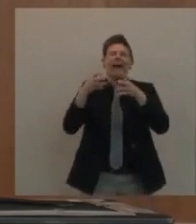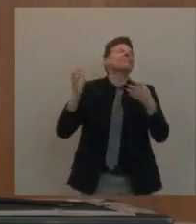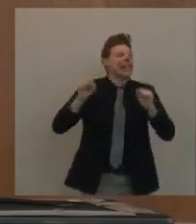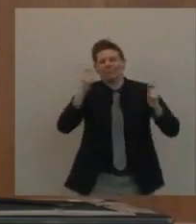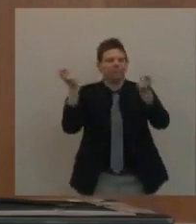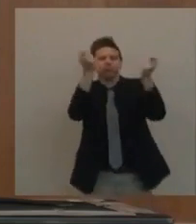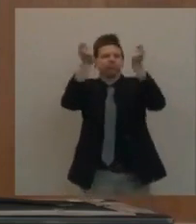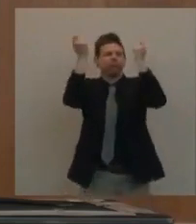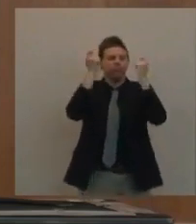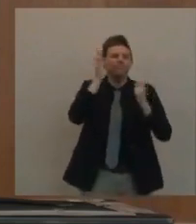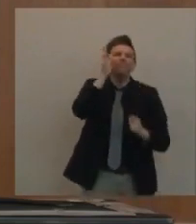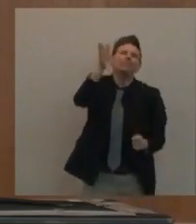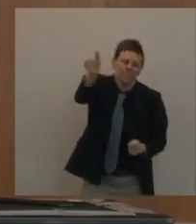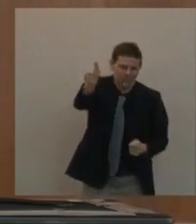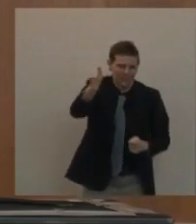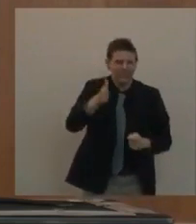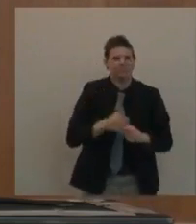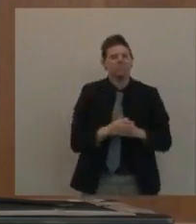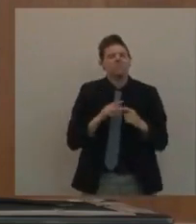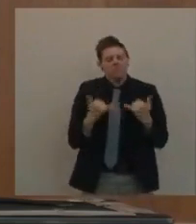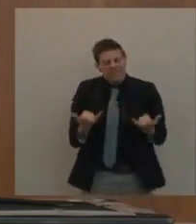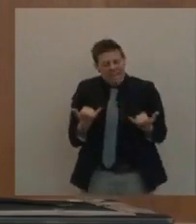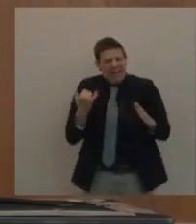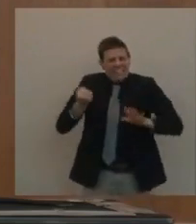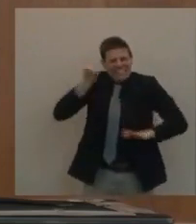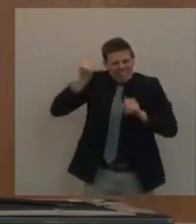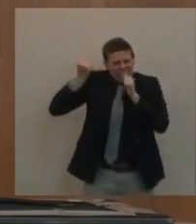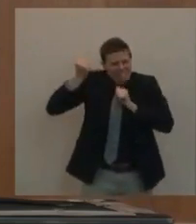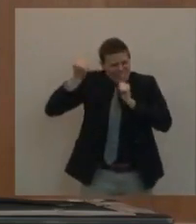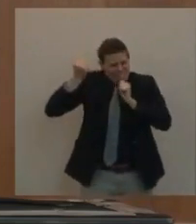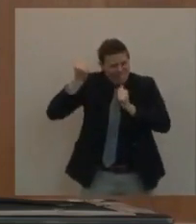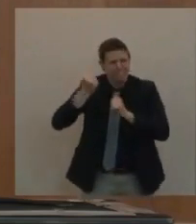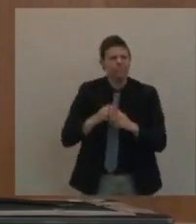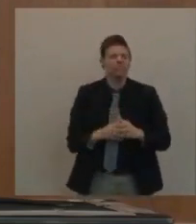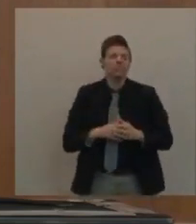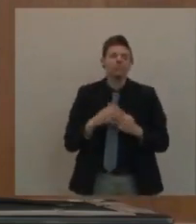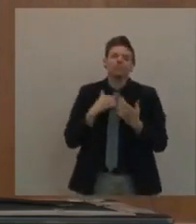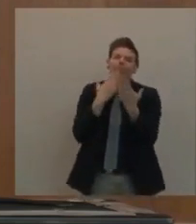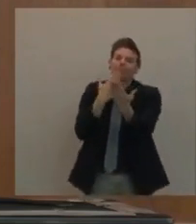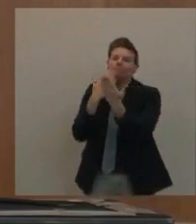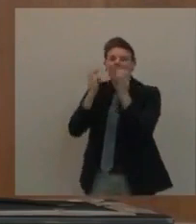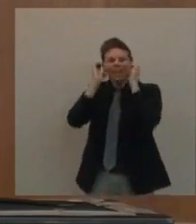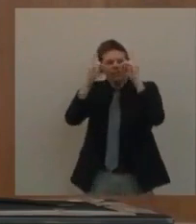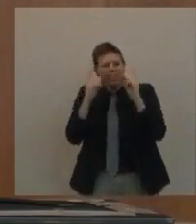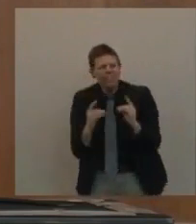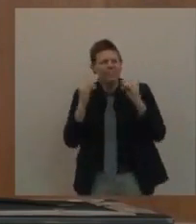AND WHERE WE CAN, WHEN WE CANHYS CELEBRATE, WE WILL FIND WAYS TO DO THAT SUCCESSFULLY.